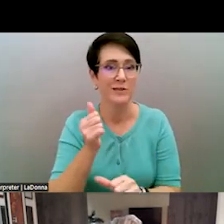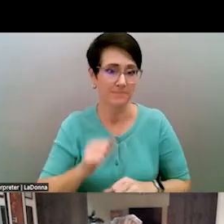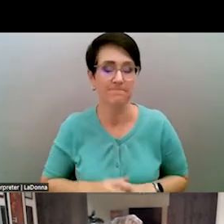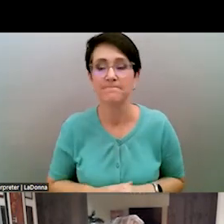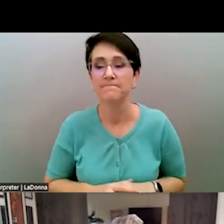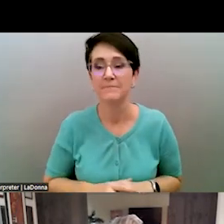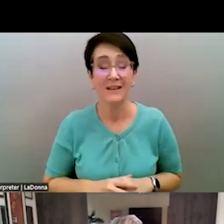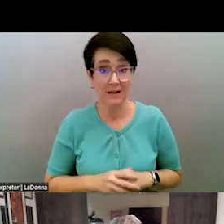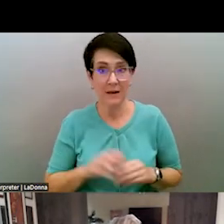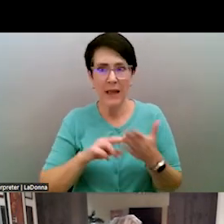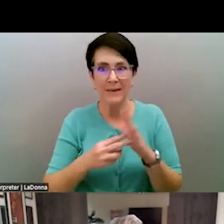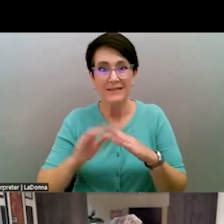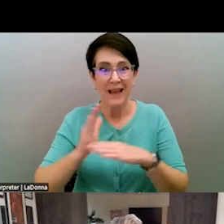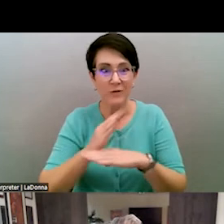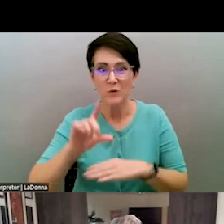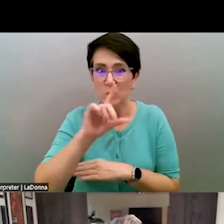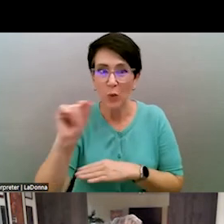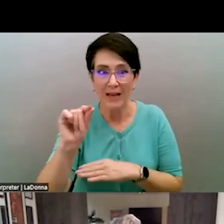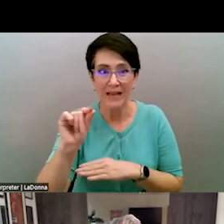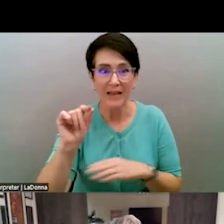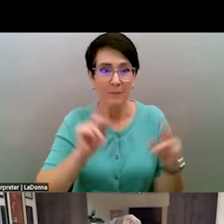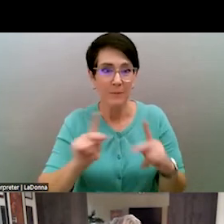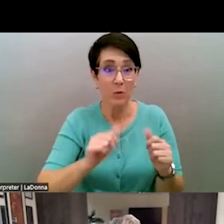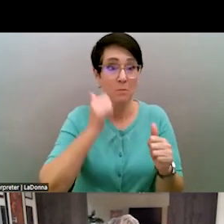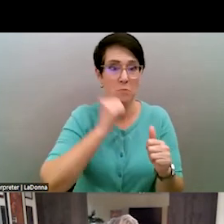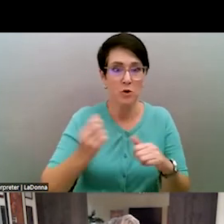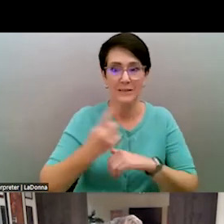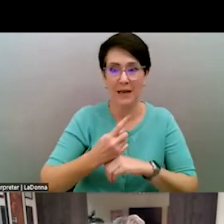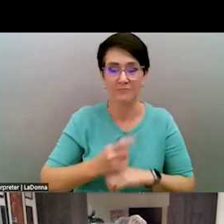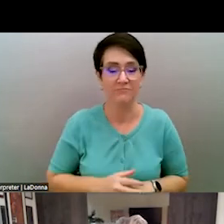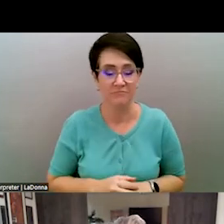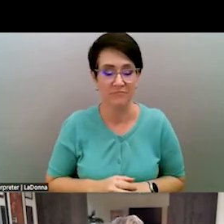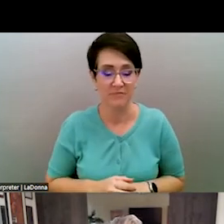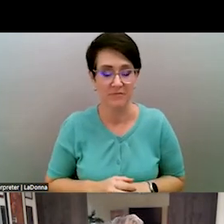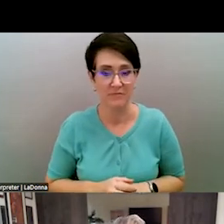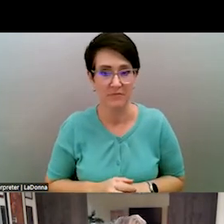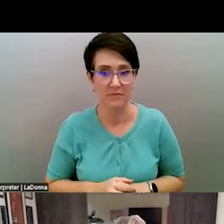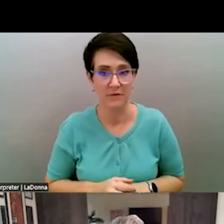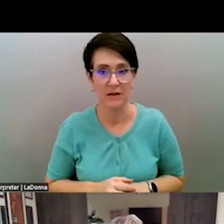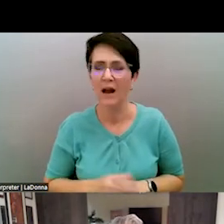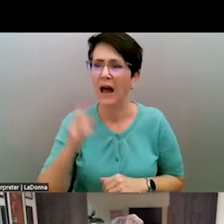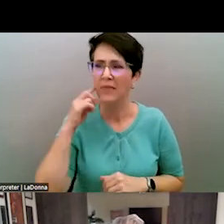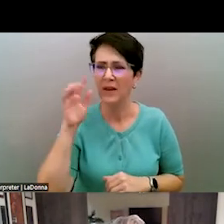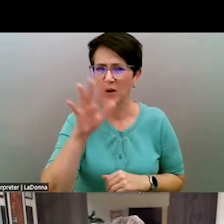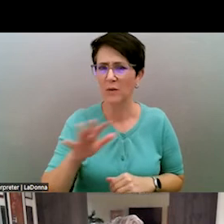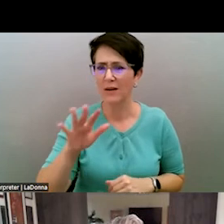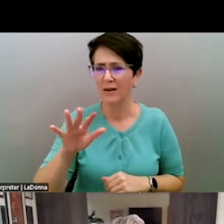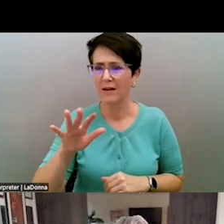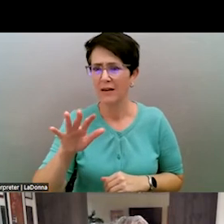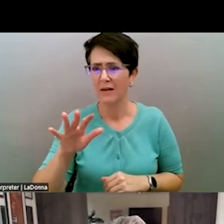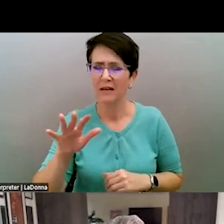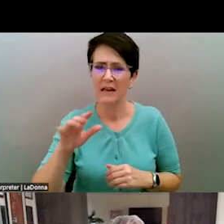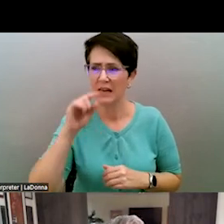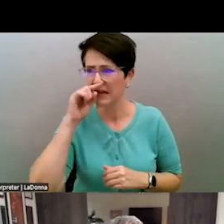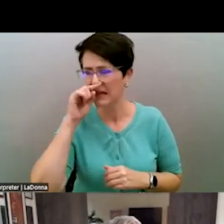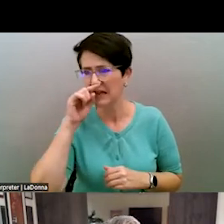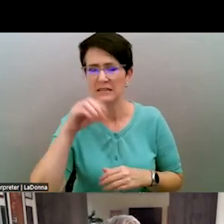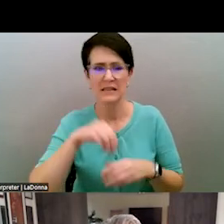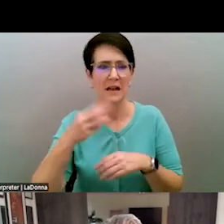PEOPLE A DAY ON AVERAGE. AVERAGE SIZE OF HIGH SCHOOL. 900, 1,000 PEOPLE. ROUGHLY EVERY YEAR.